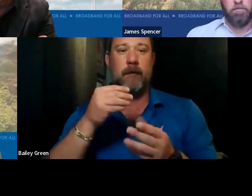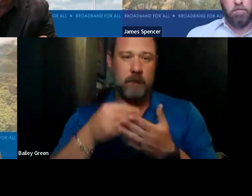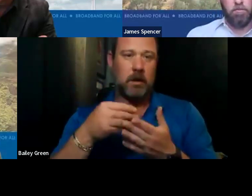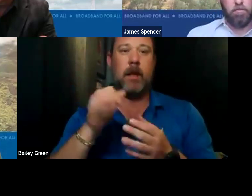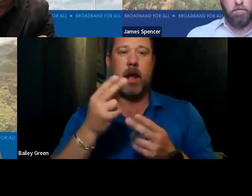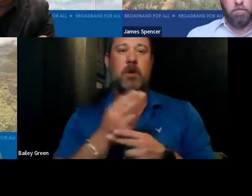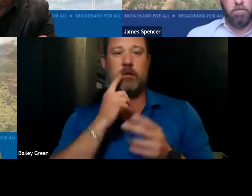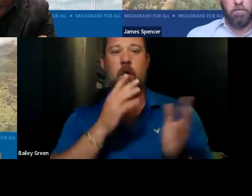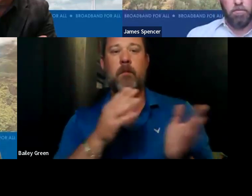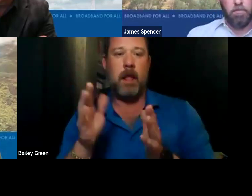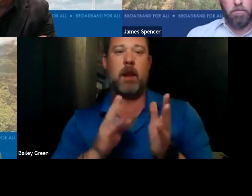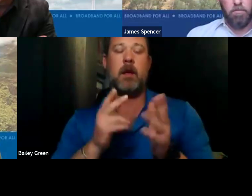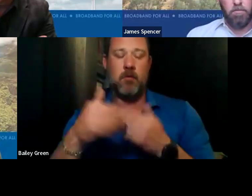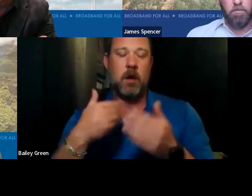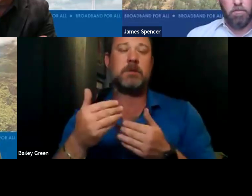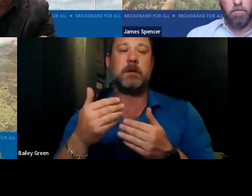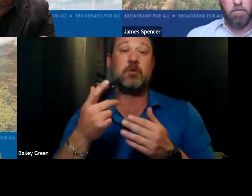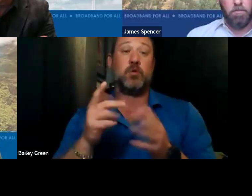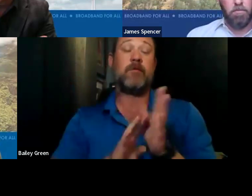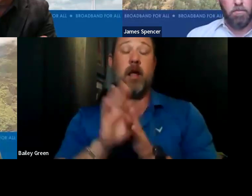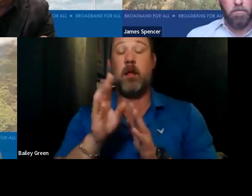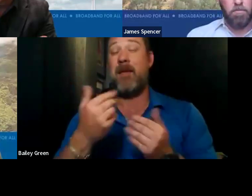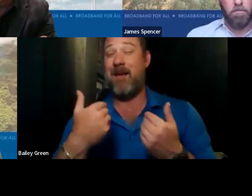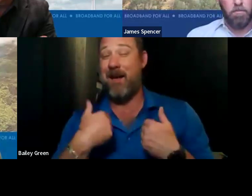planning process to develop the Digital Equity Plan, or if they had one, but it's outdated,